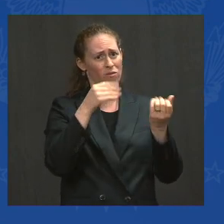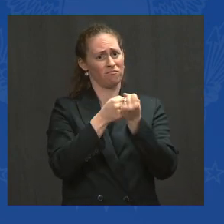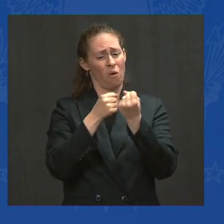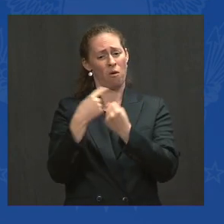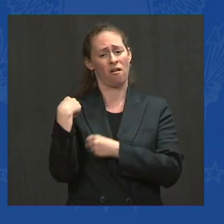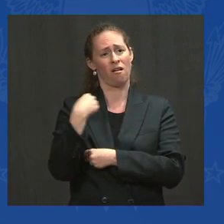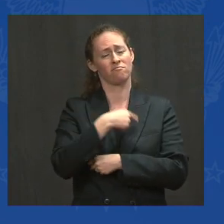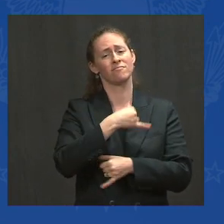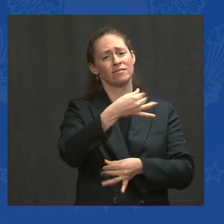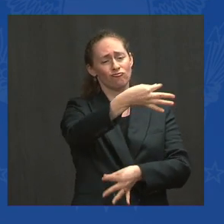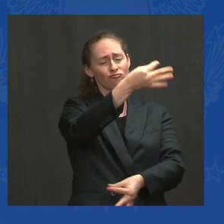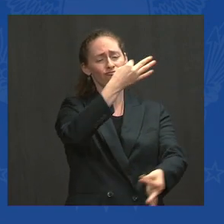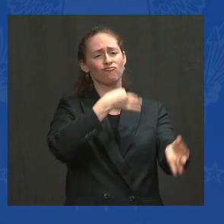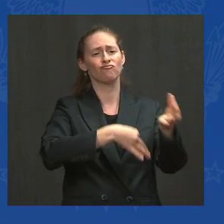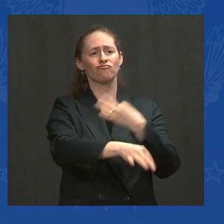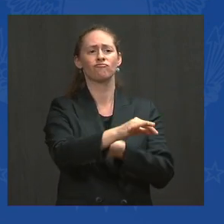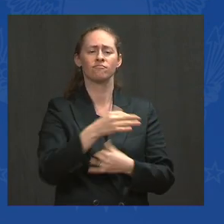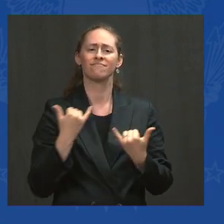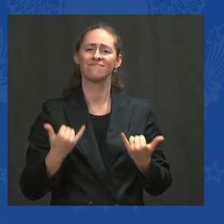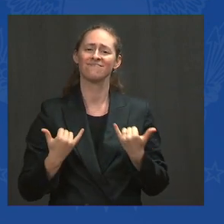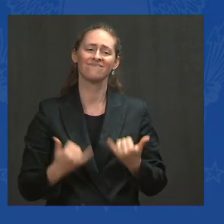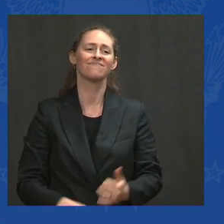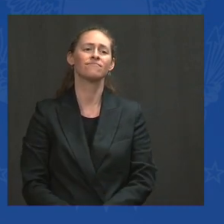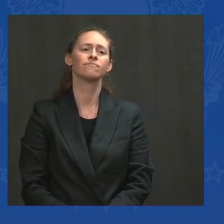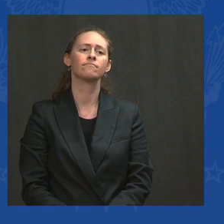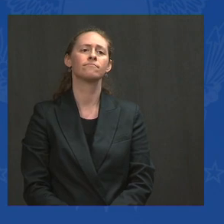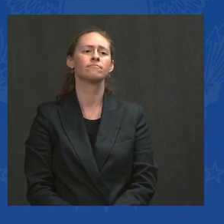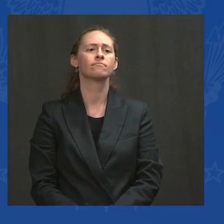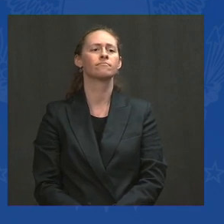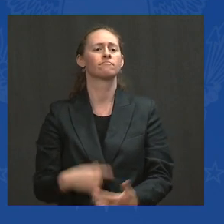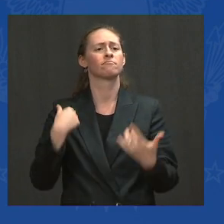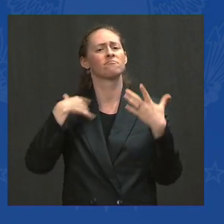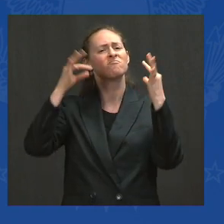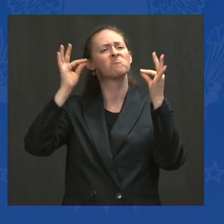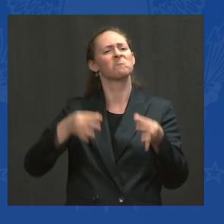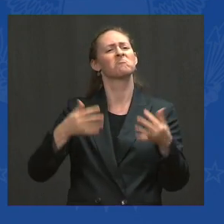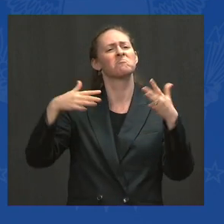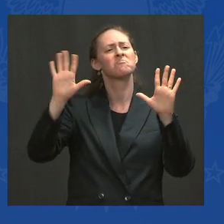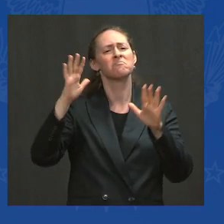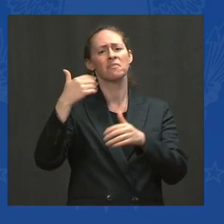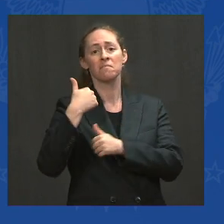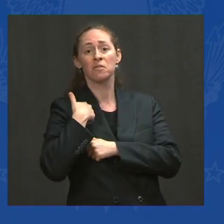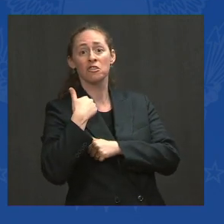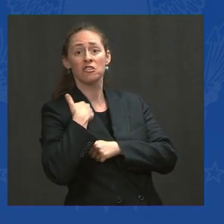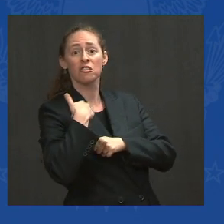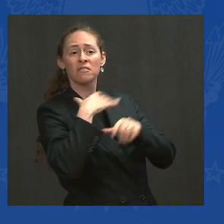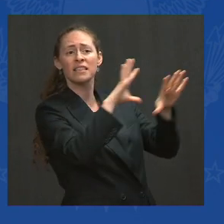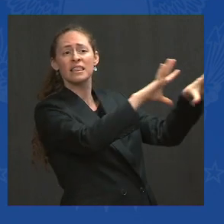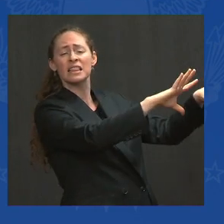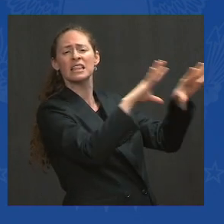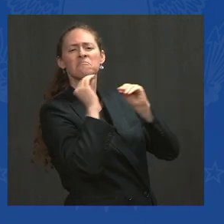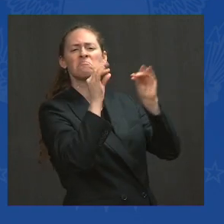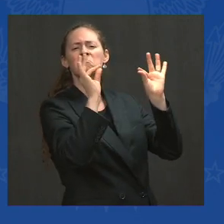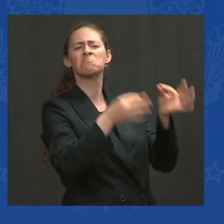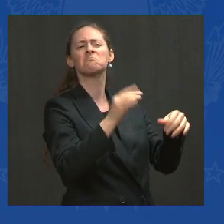When I made the decision to end the U.S. military involvement in Afghanistan, I judged that it was not in the national interest of the United